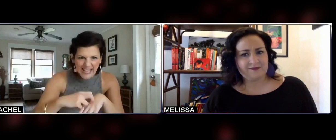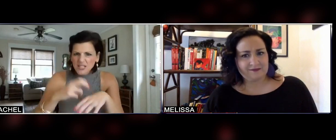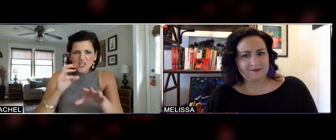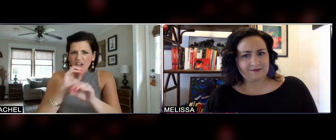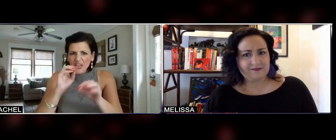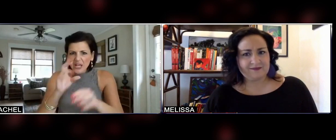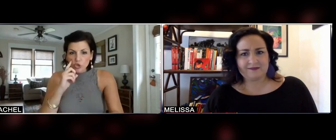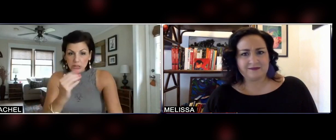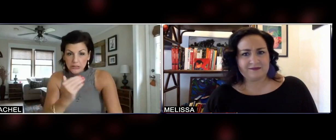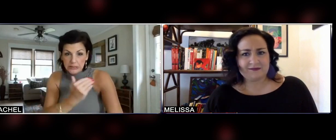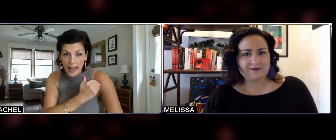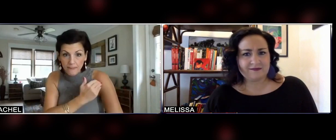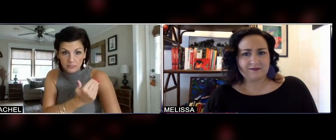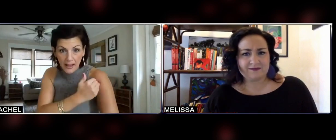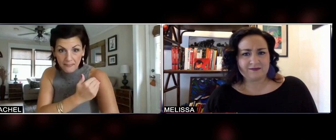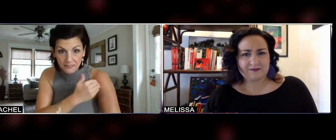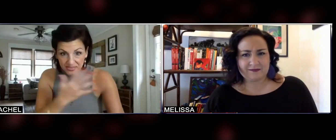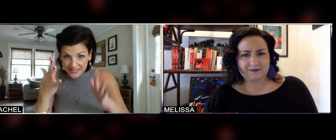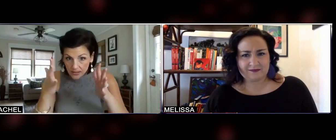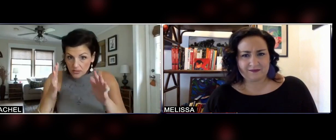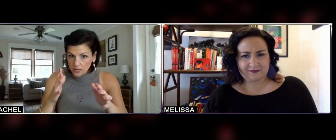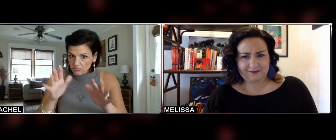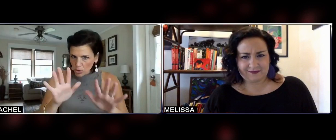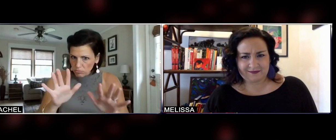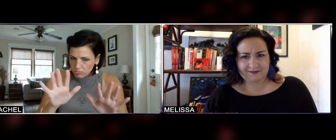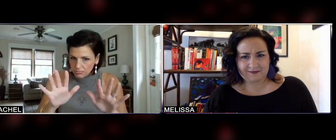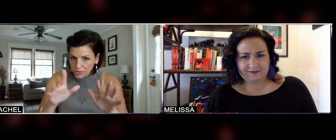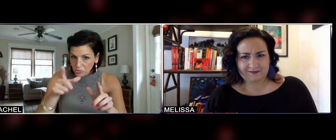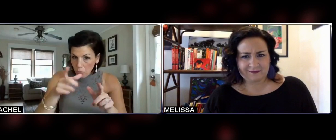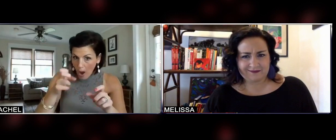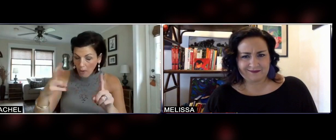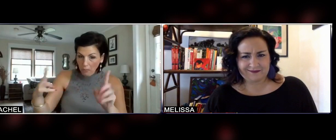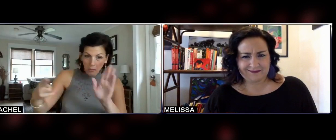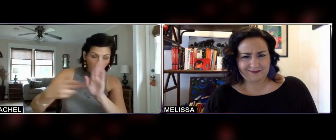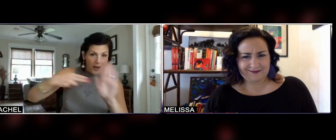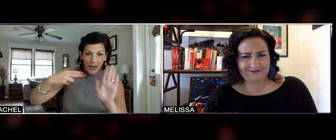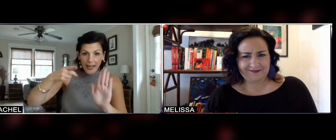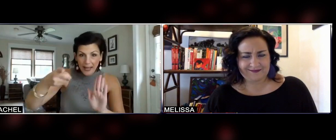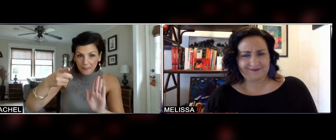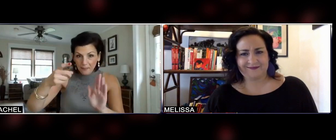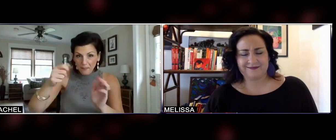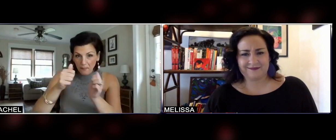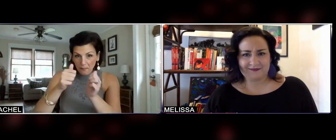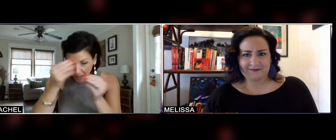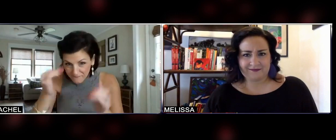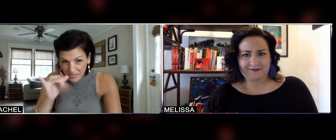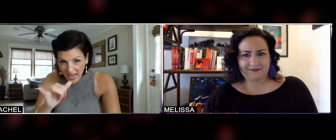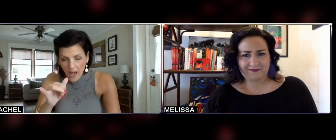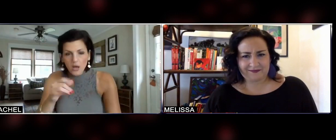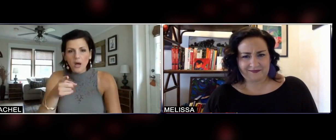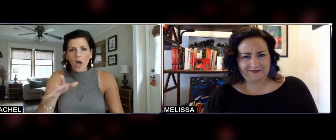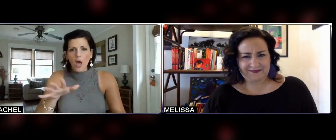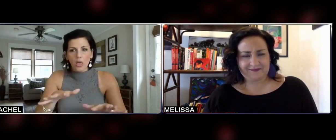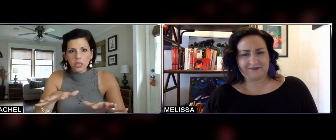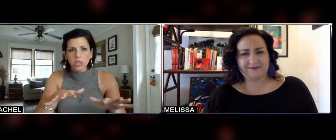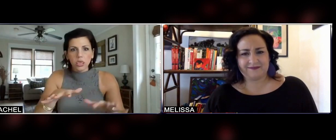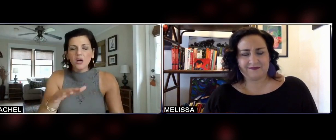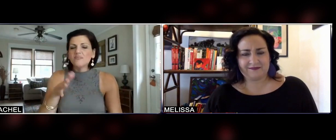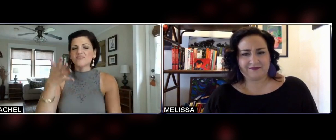No...he just tapped someone on the shoulder. That's it. So, you want to brand him because of that?? They were clueless.